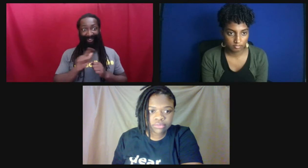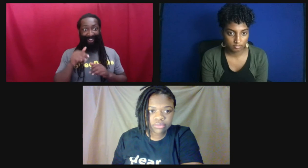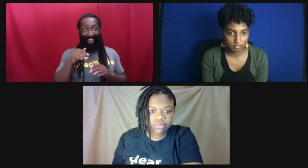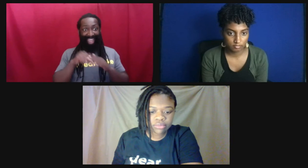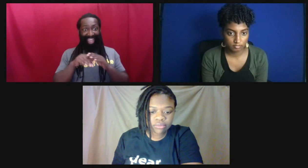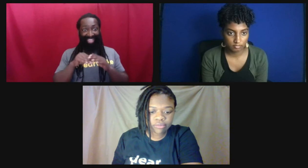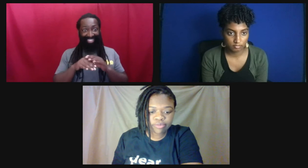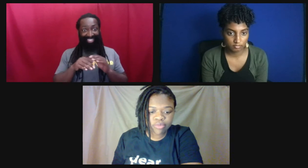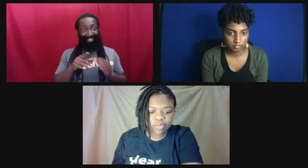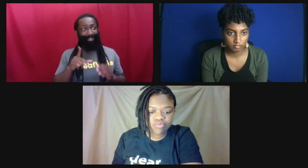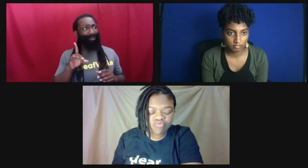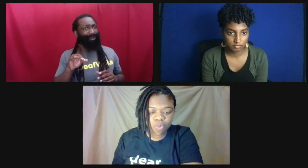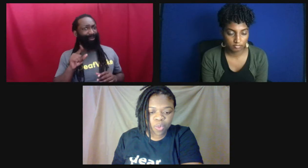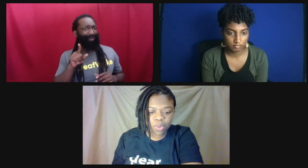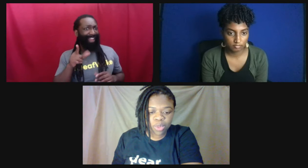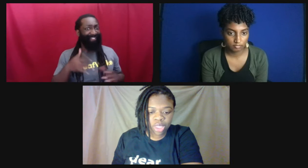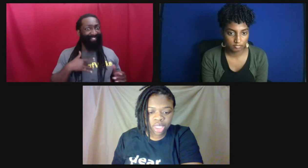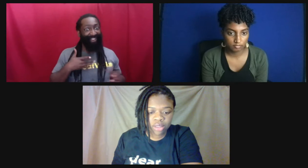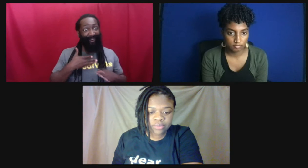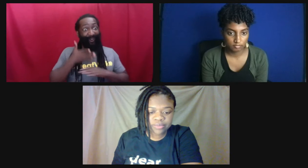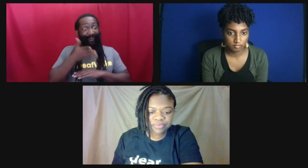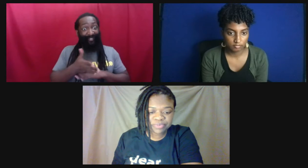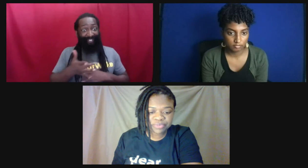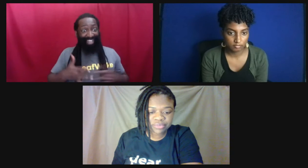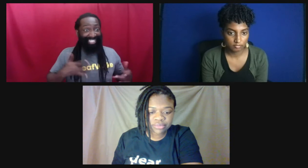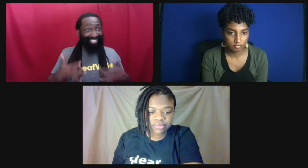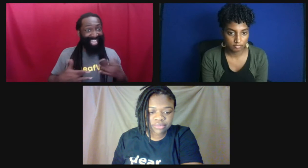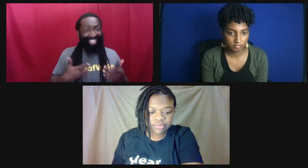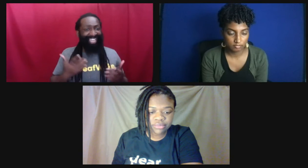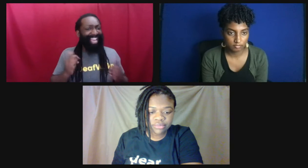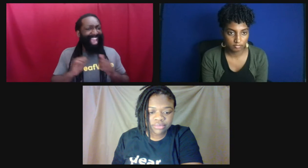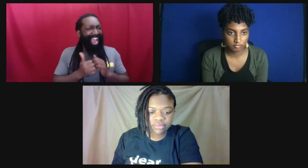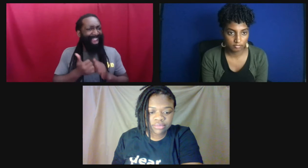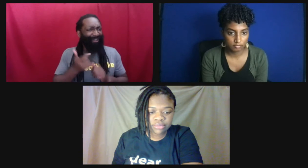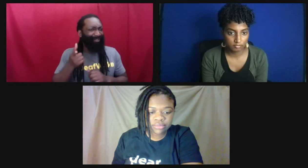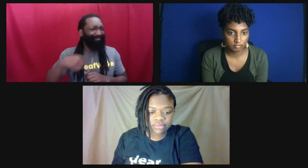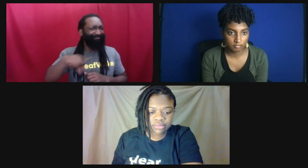Like I don't know what to do or do they feel overexcited?